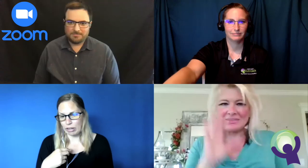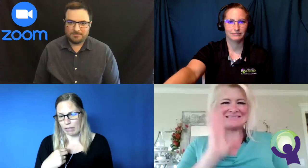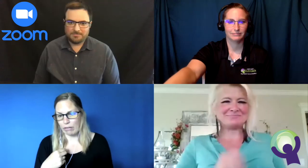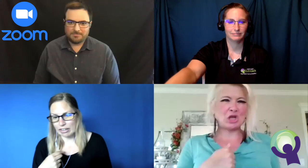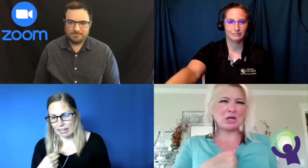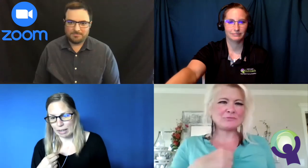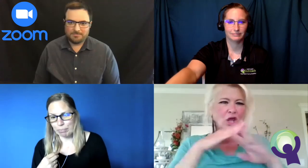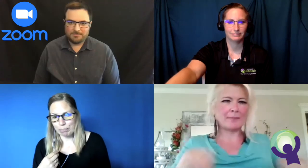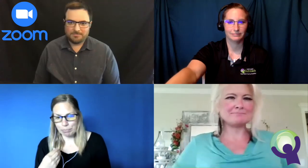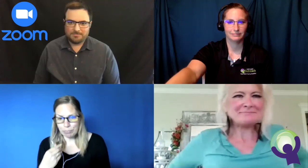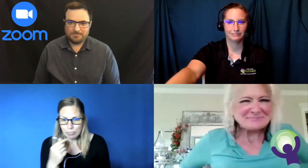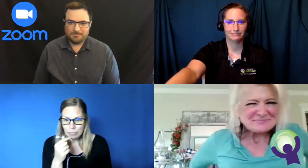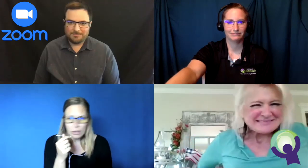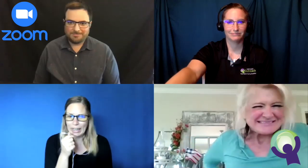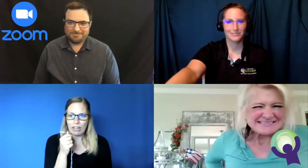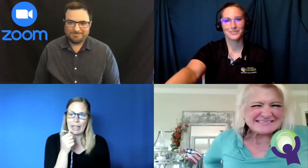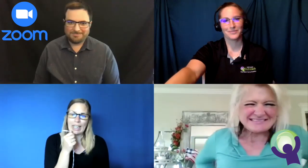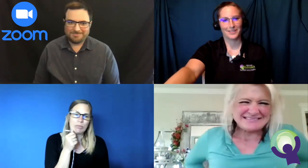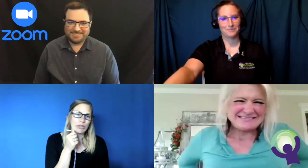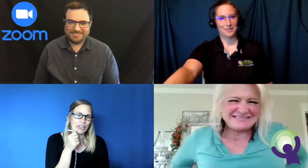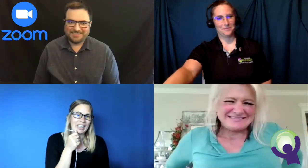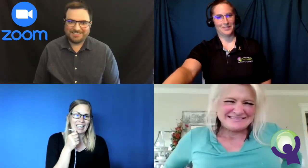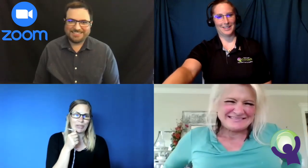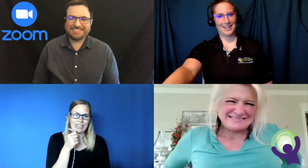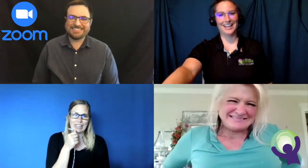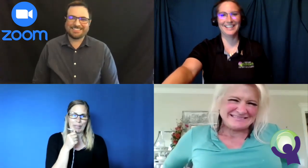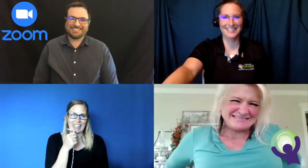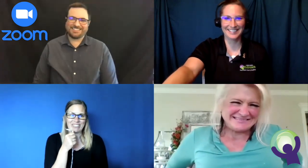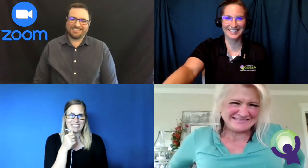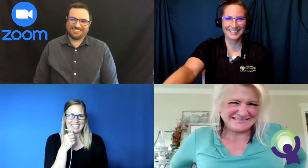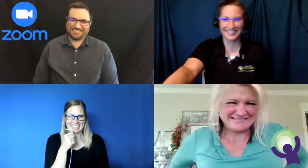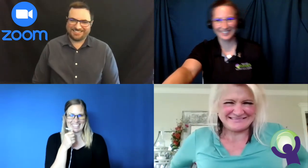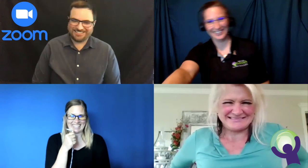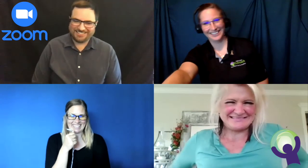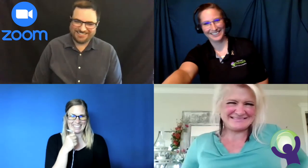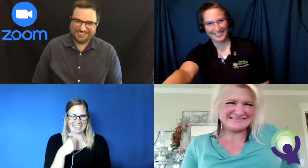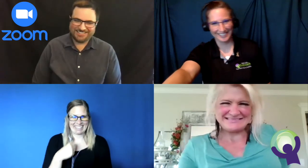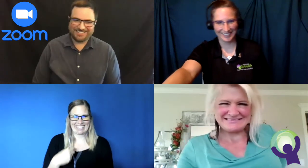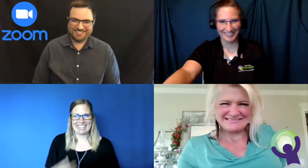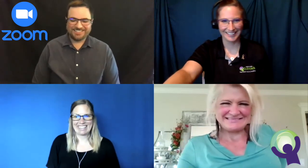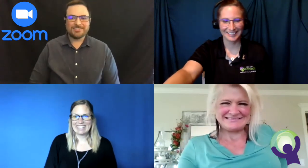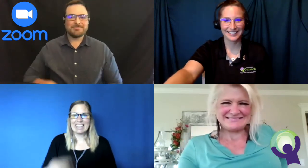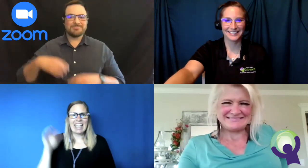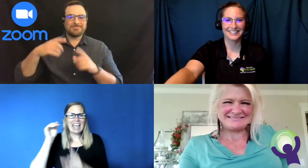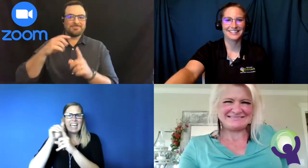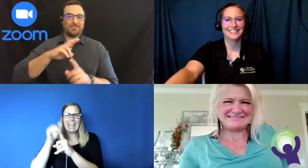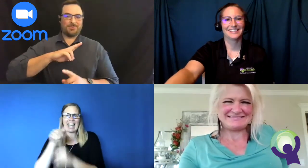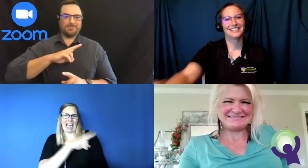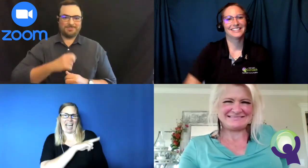really fair to them. Okay okay I'm so sorry I will stop right now. Hey Ronda, this is Heidi. I'm gonna